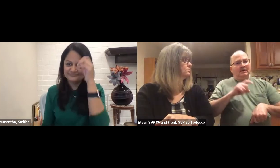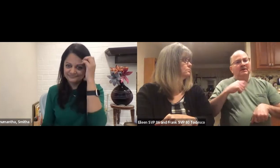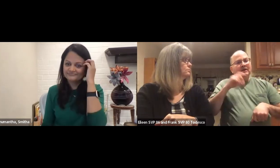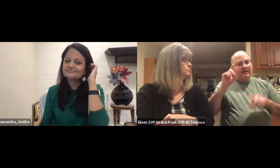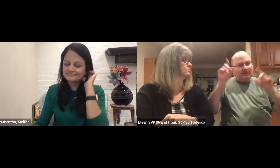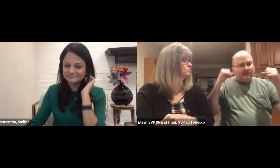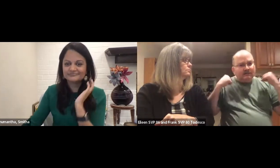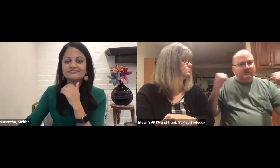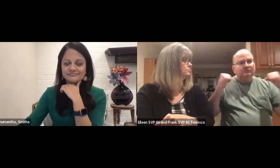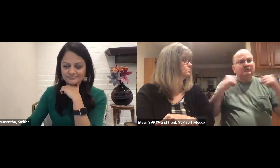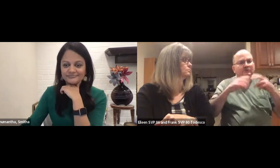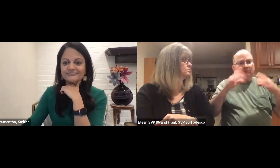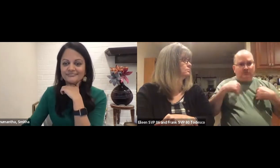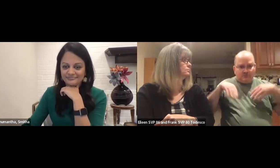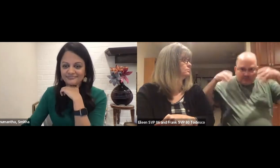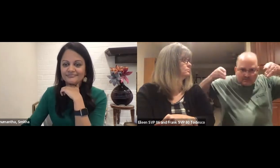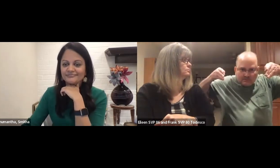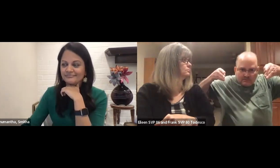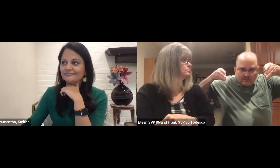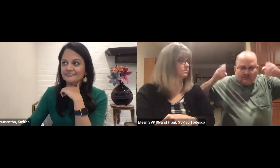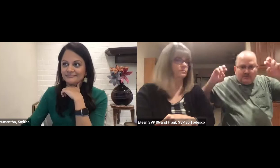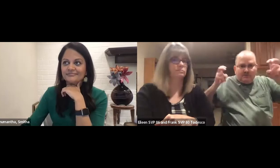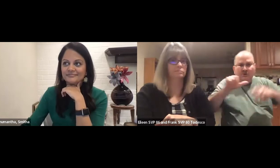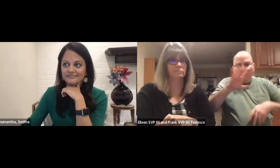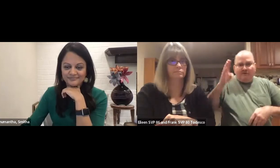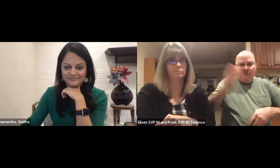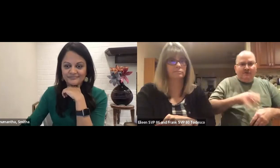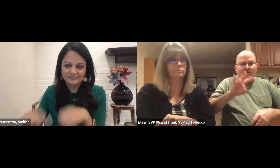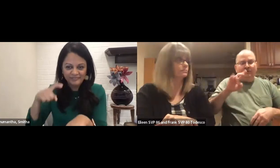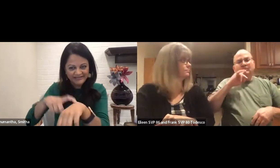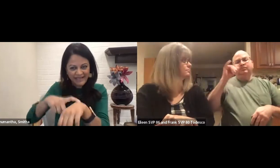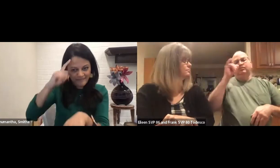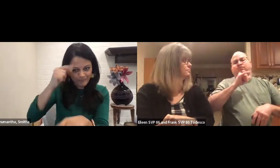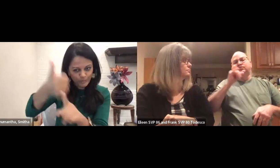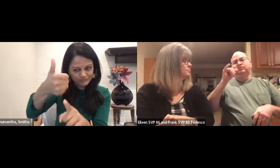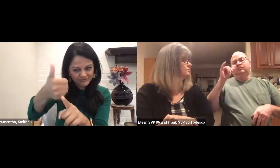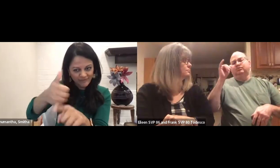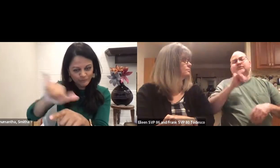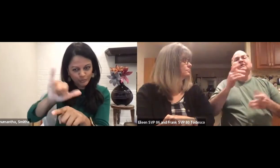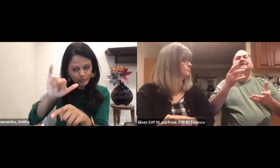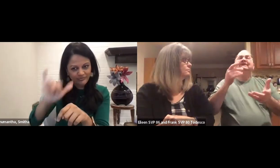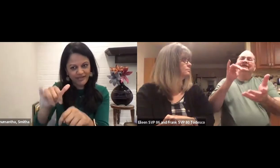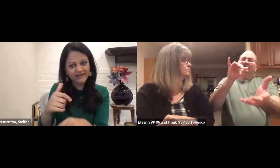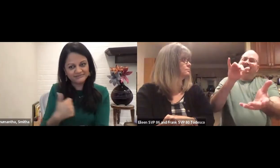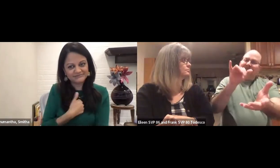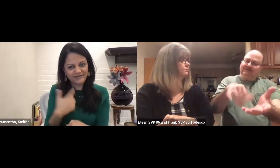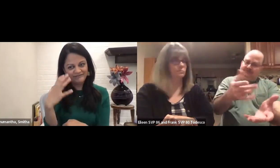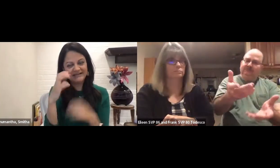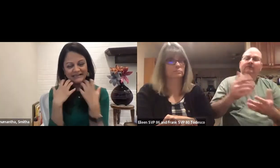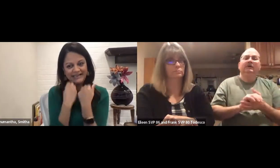and I feel like, you know, it broke me. I just needed my own time to exercise and, you know, to not be on 24/7.